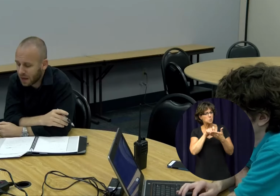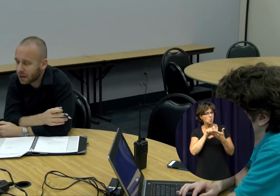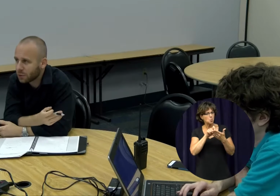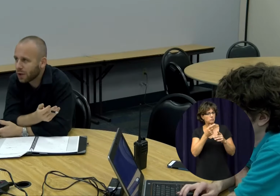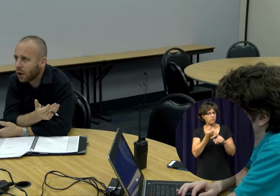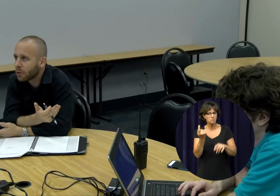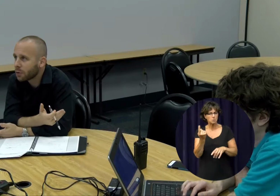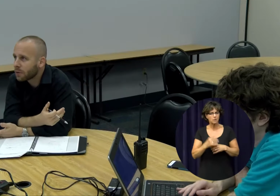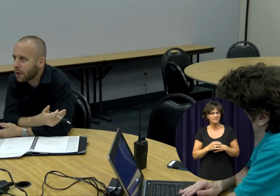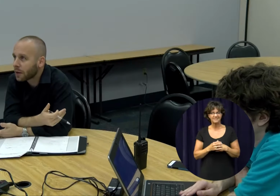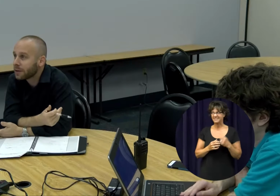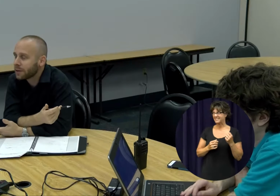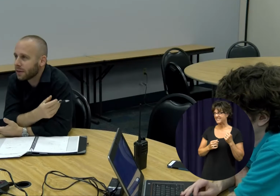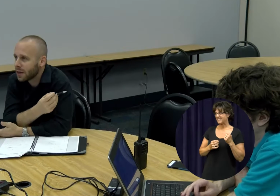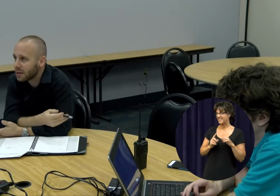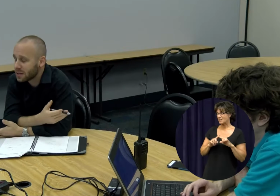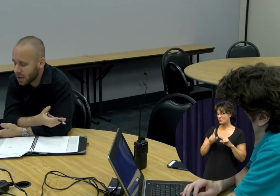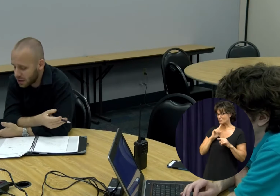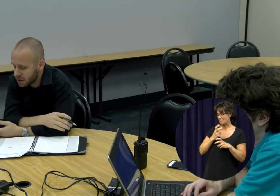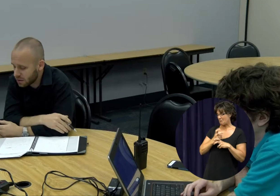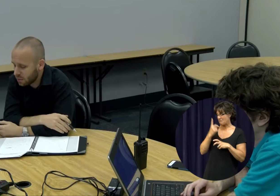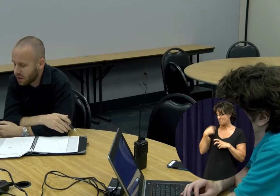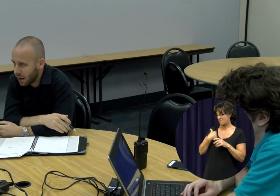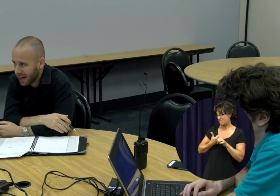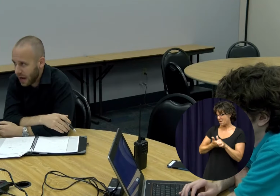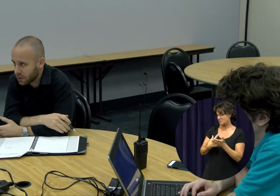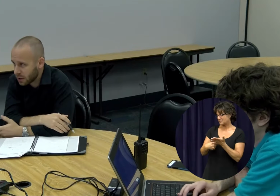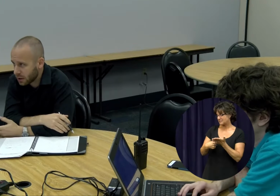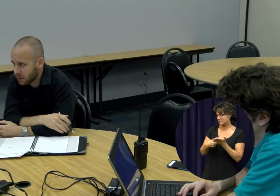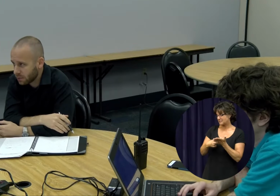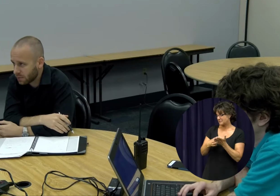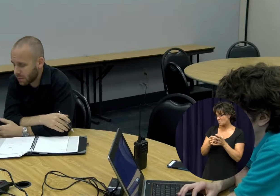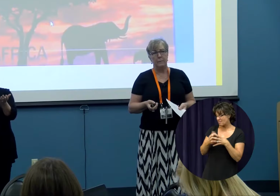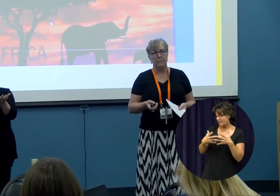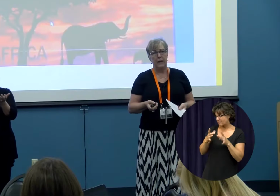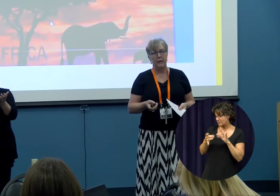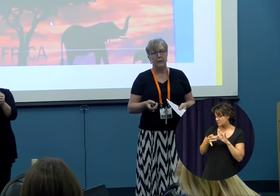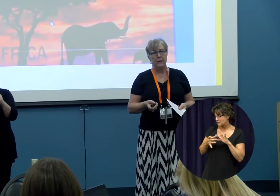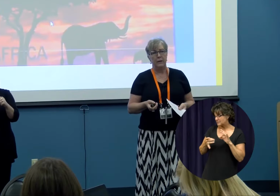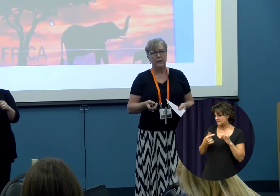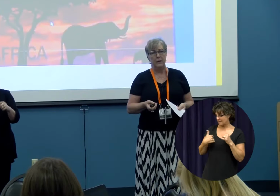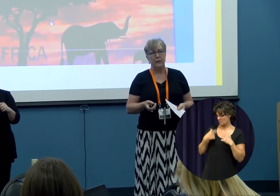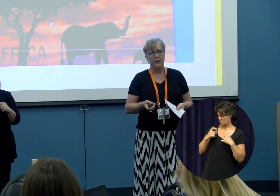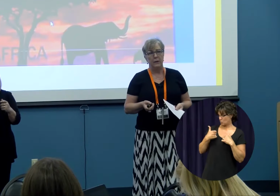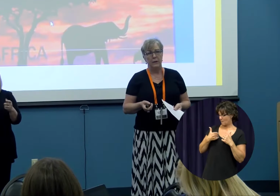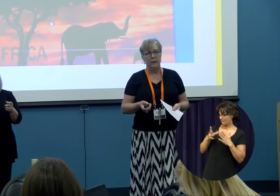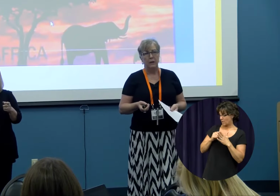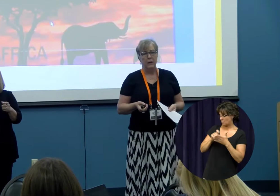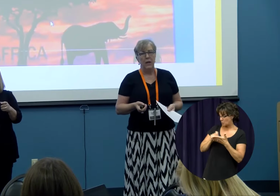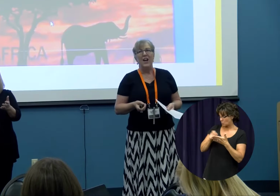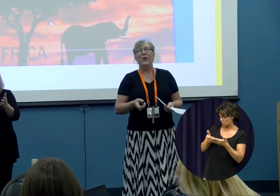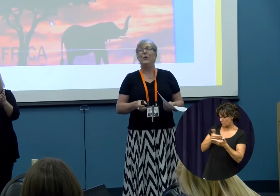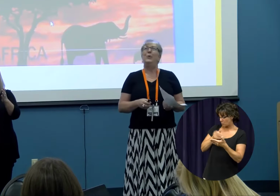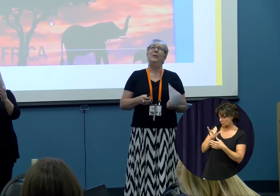It's really hard for me to follow the discussion without captioning.